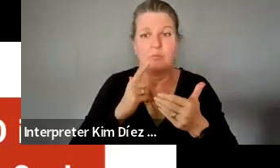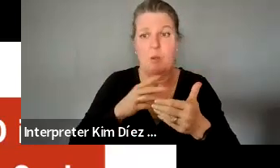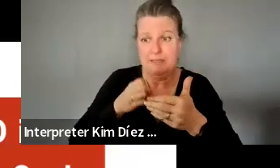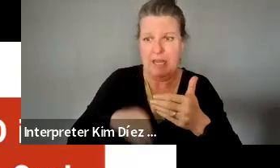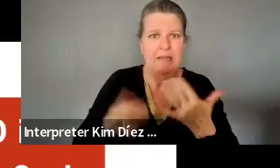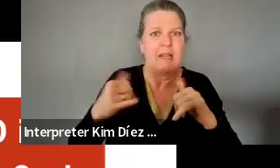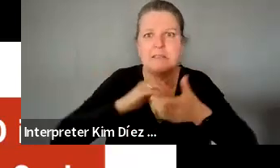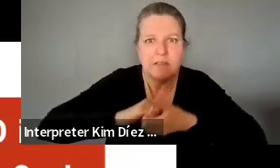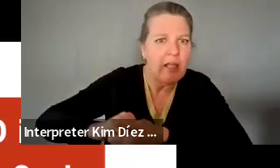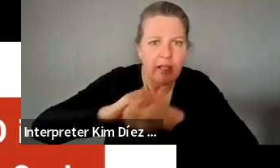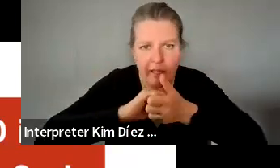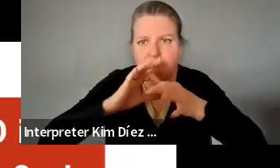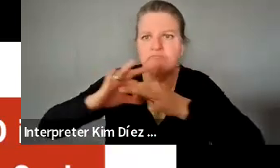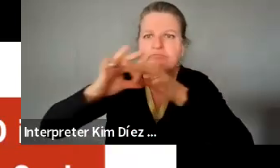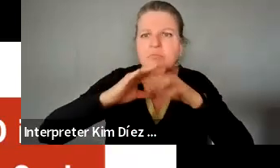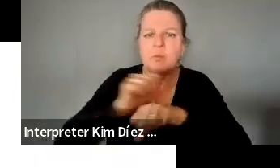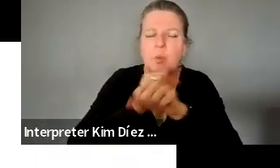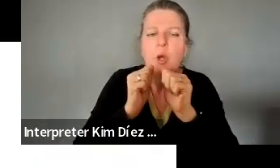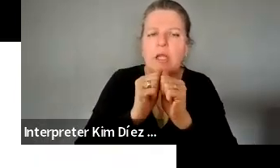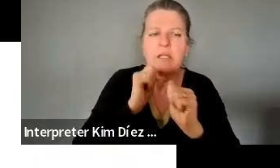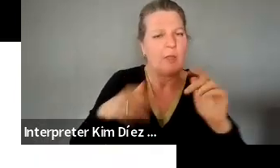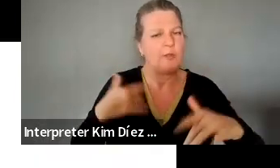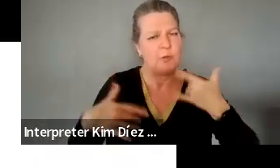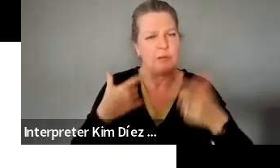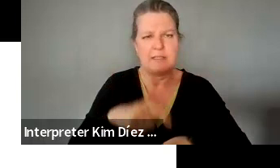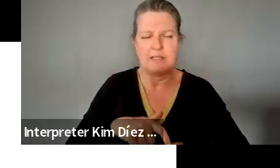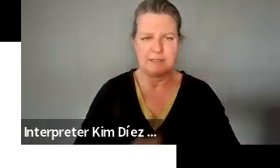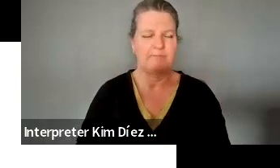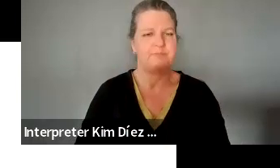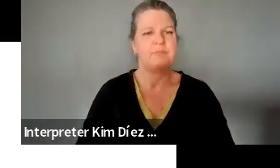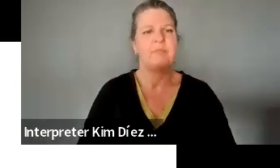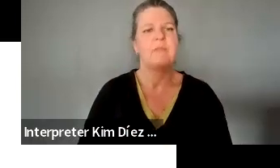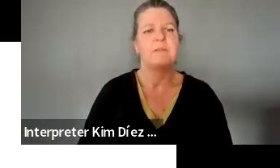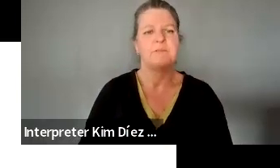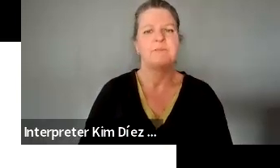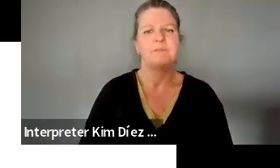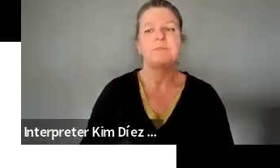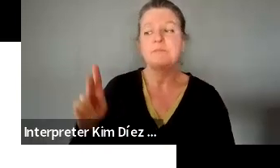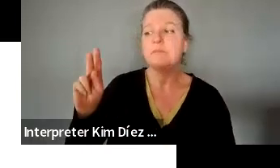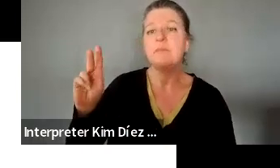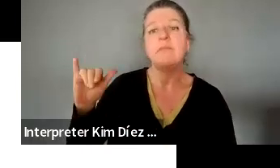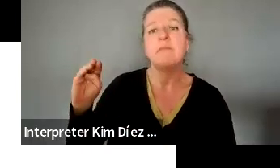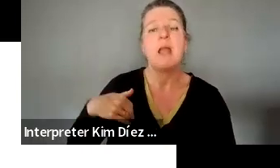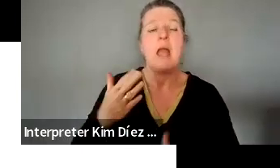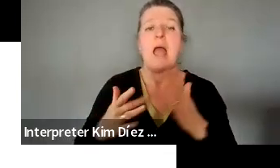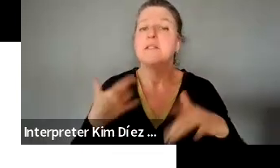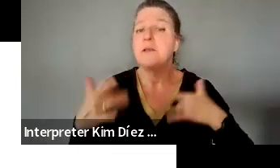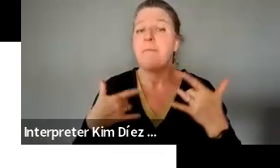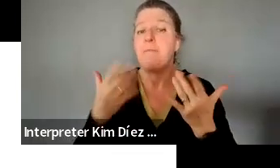So it's an exciting time. All right, Kim has some really exciting news to let us know.